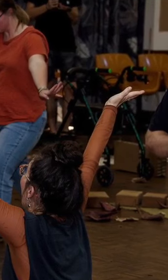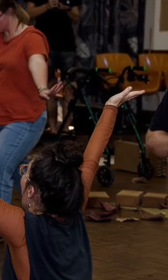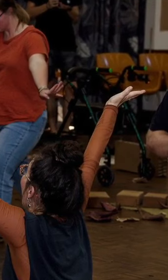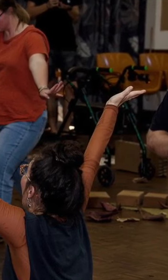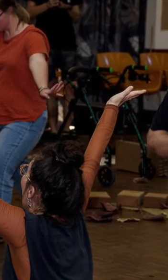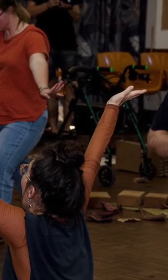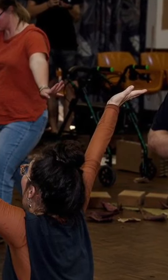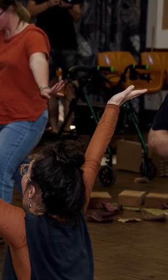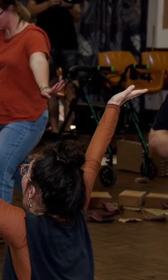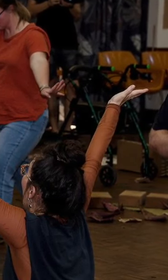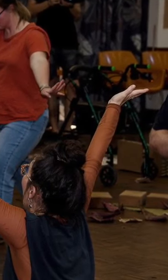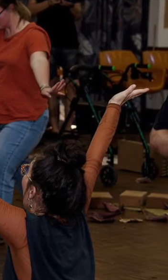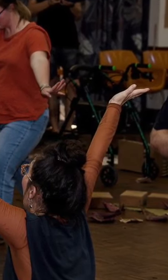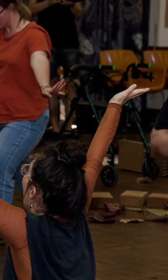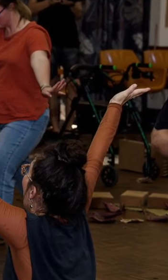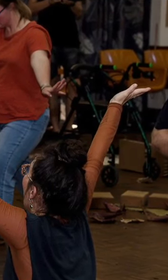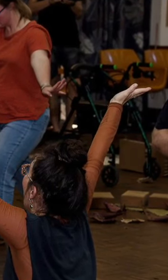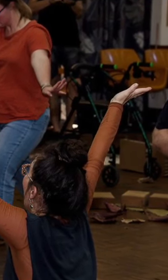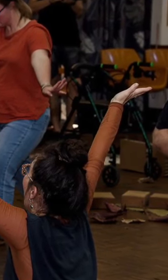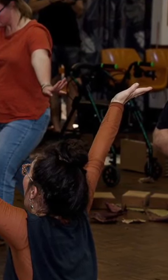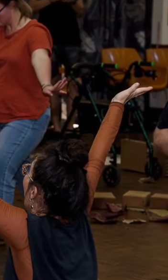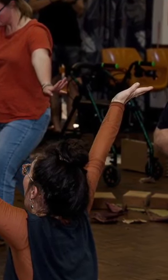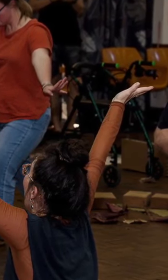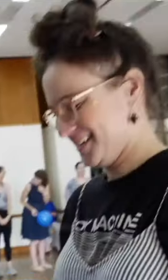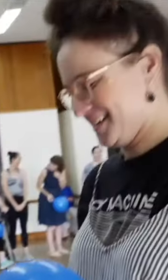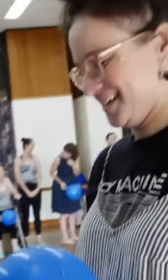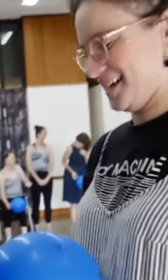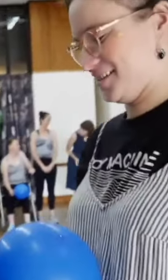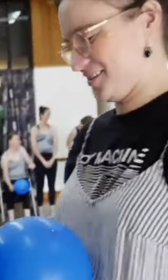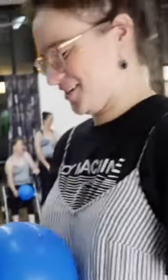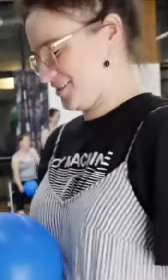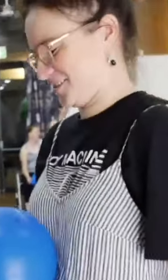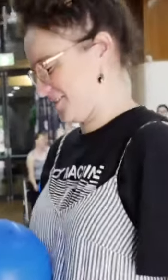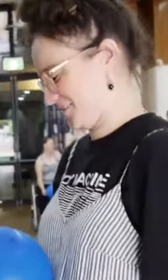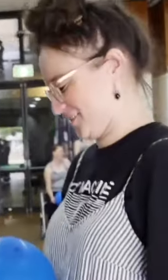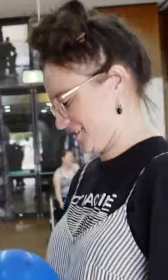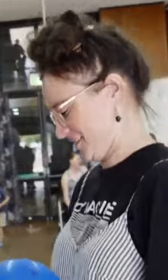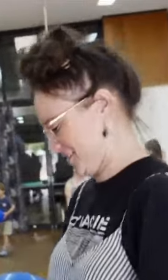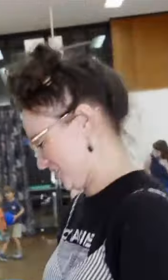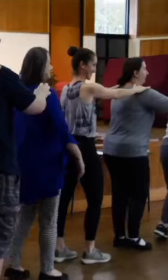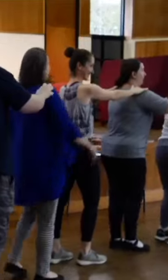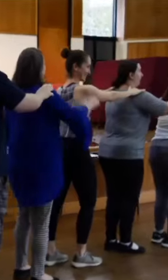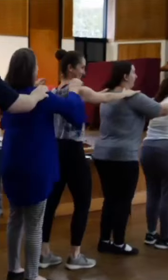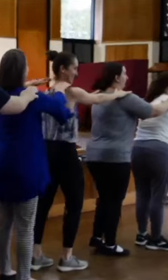new and varied forms of creative participation. Her tireless efforts and deep respect for people